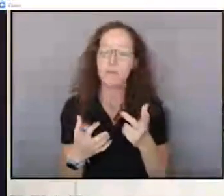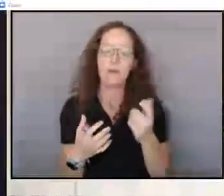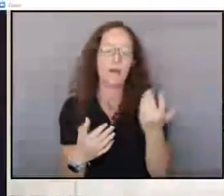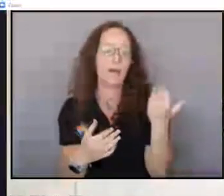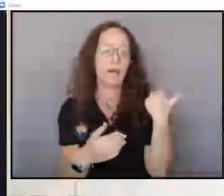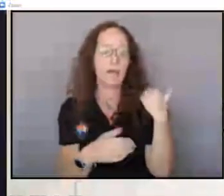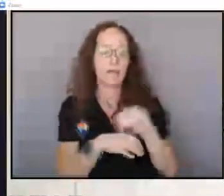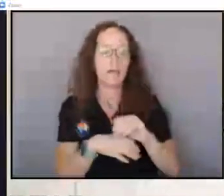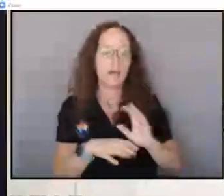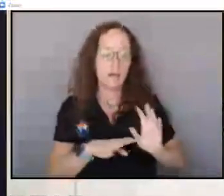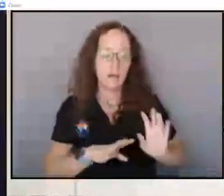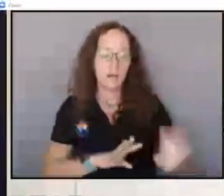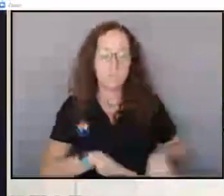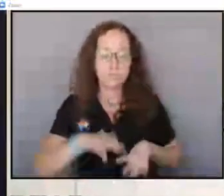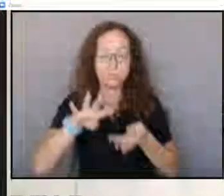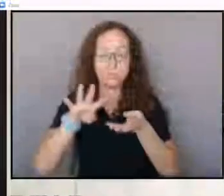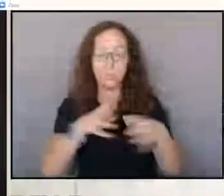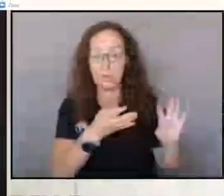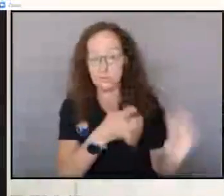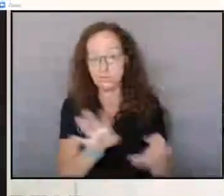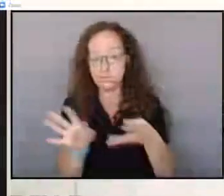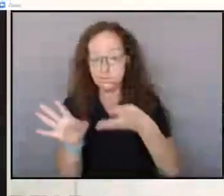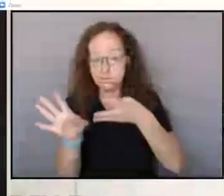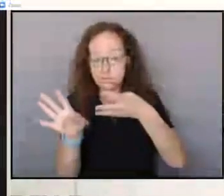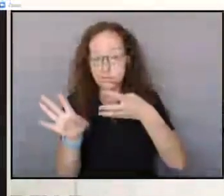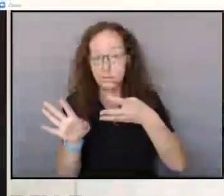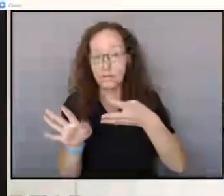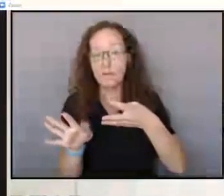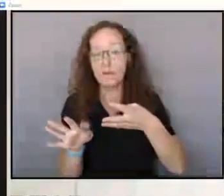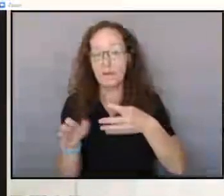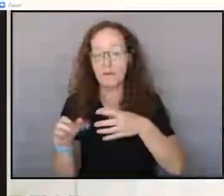RIDGE. TODAY THE CREWS GOT IN THERE, AIRCRAFT AND PRESENTLY